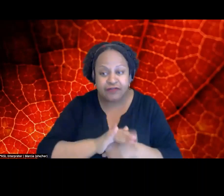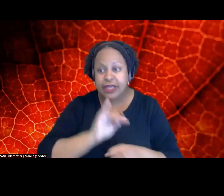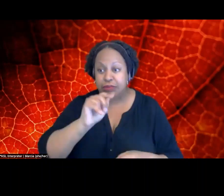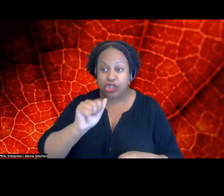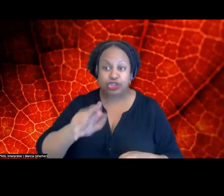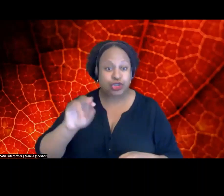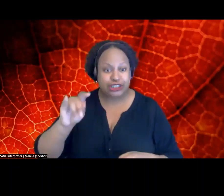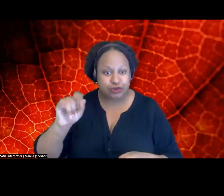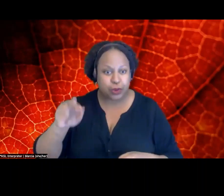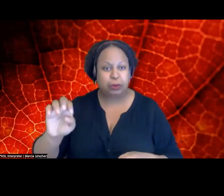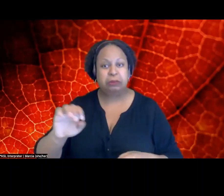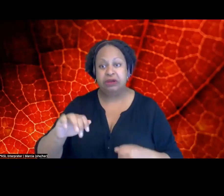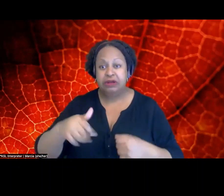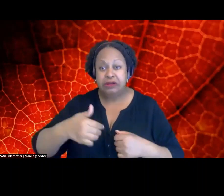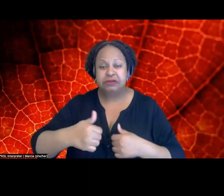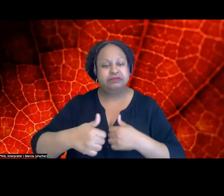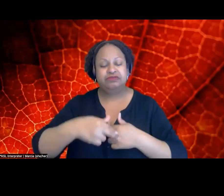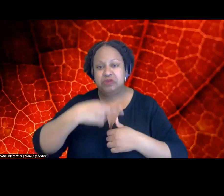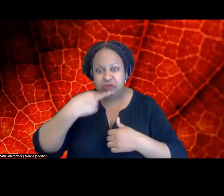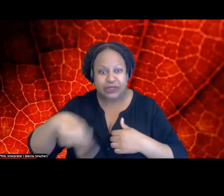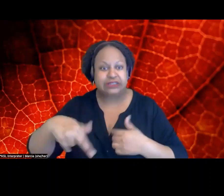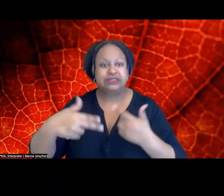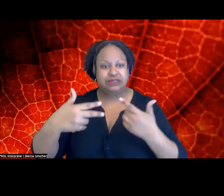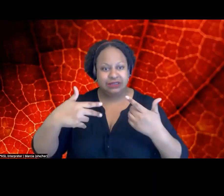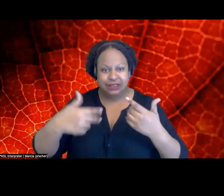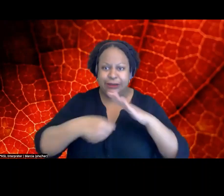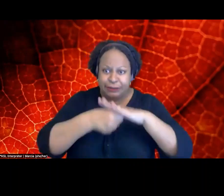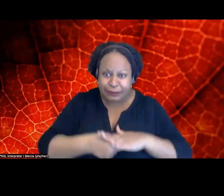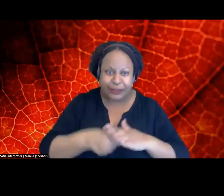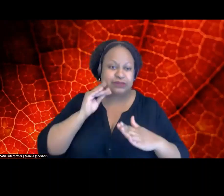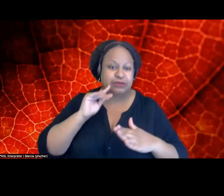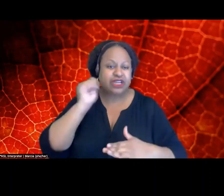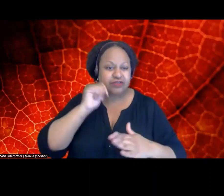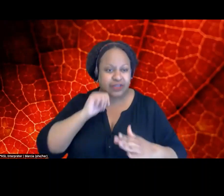We also heard how to navigate the various kinds of interventions and accommodations